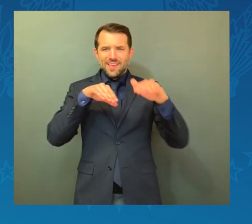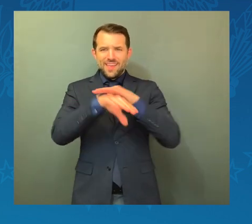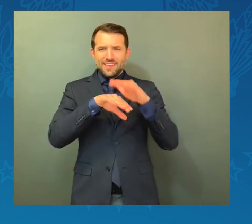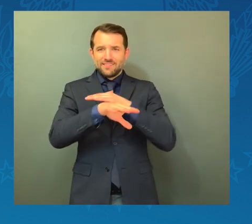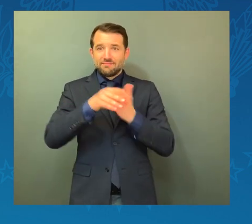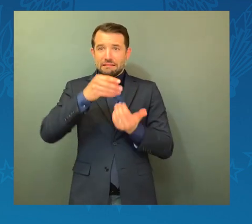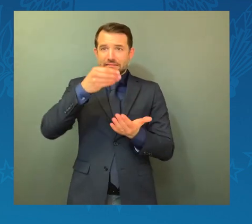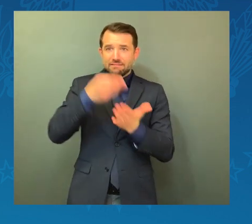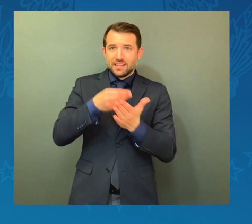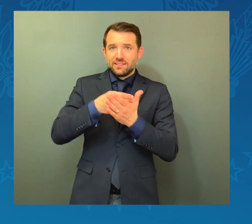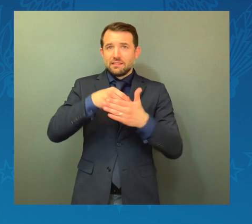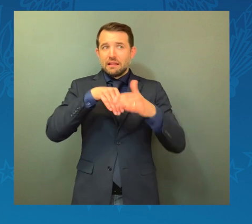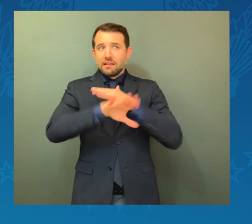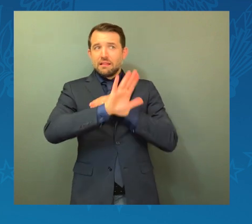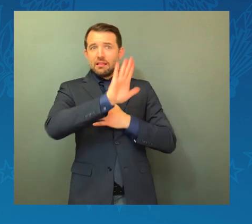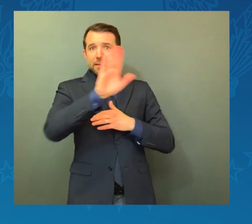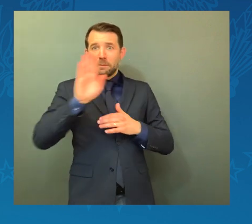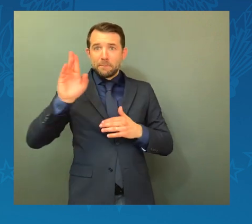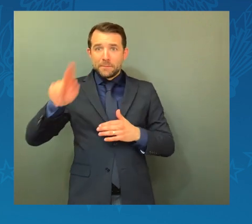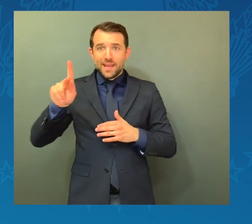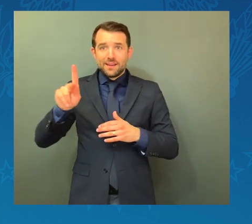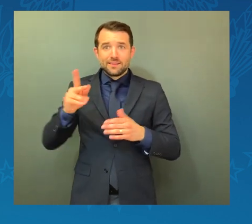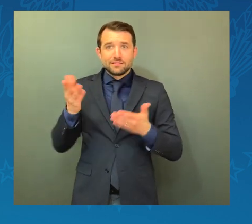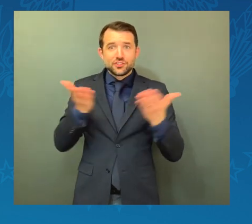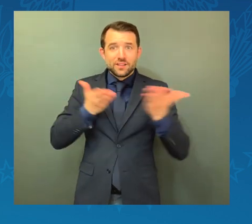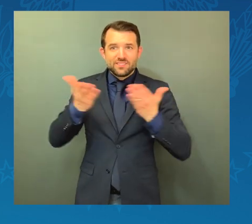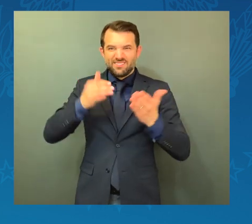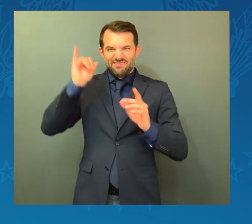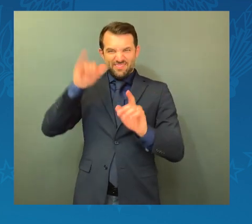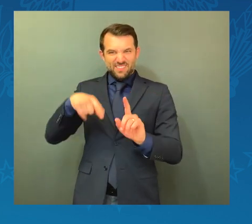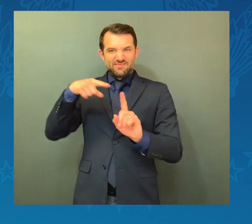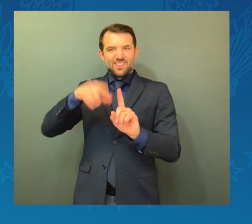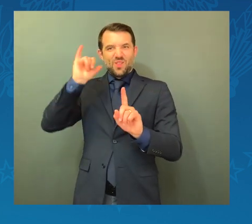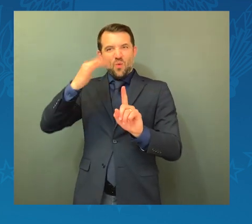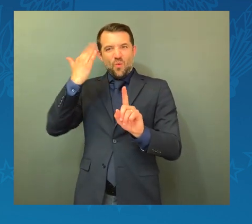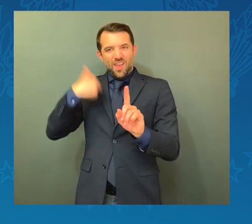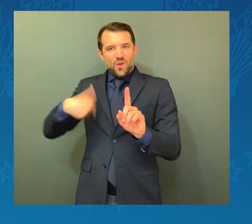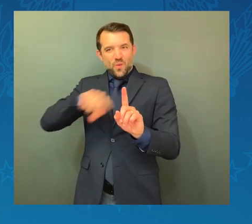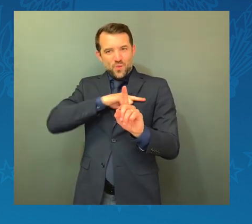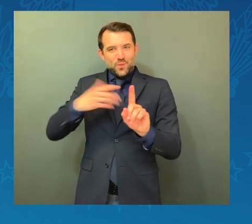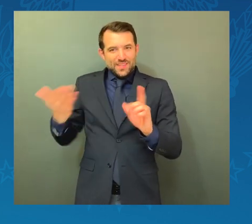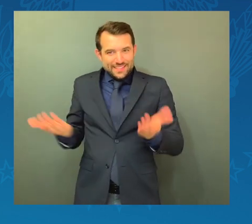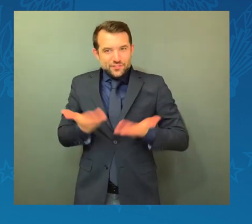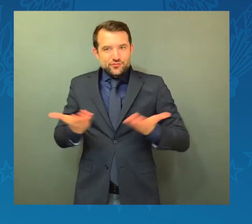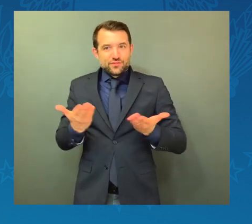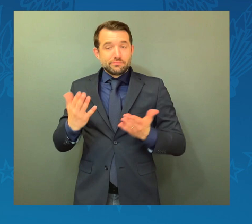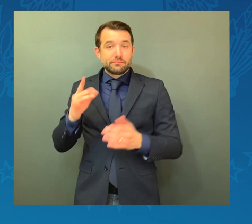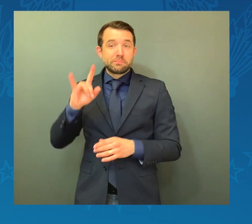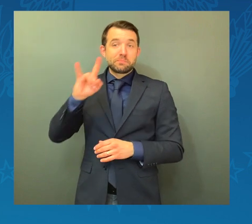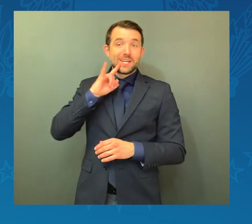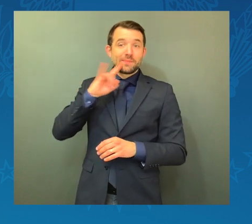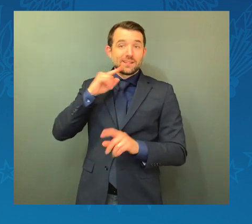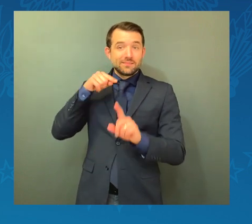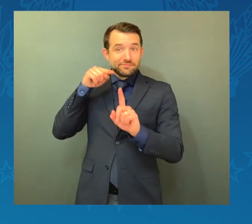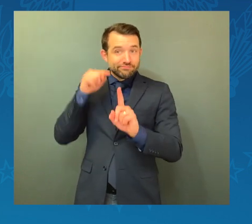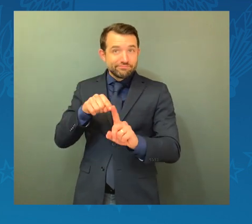And that is why we are all here today. Mississippi has one of the highest concentrations